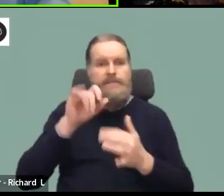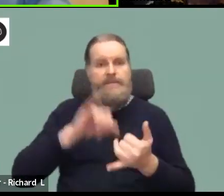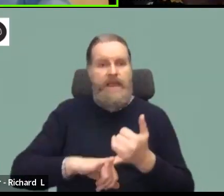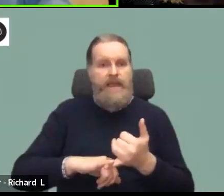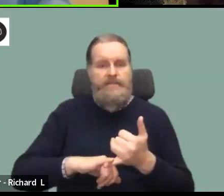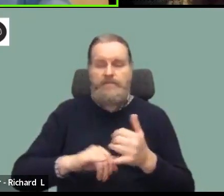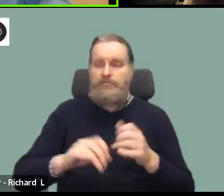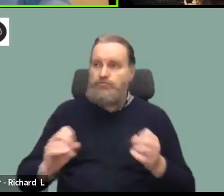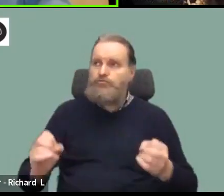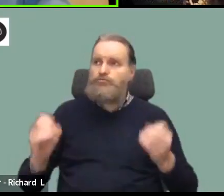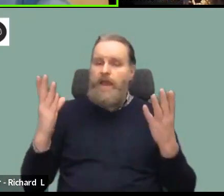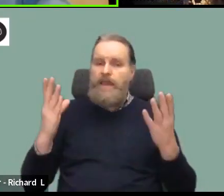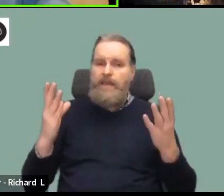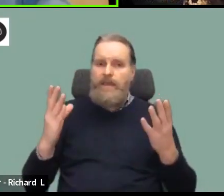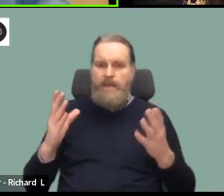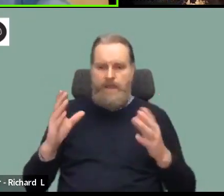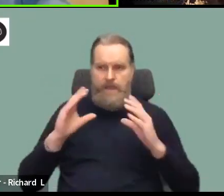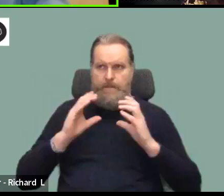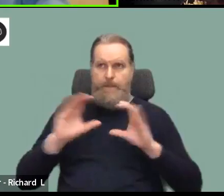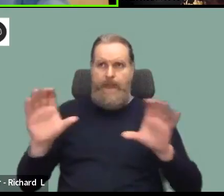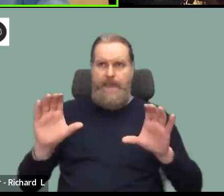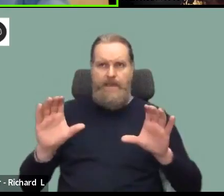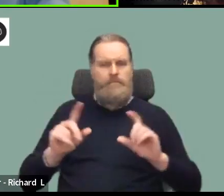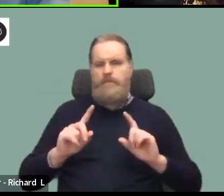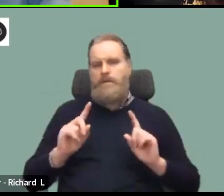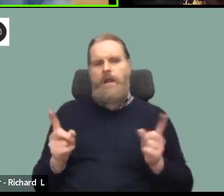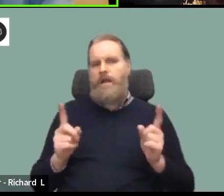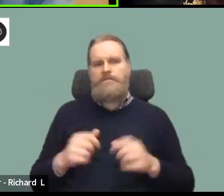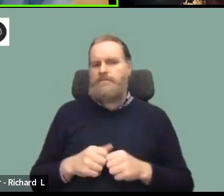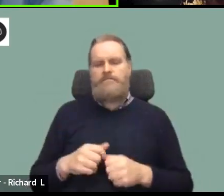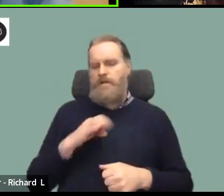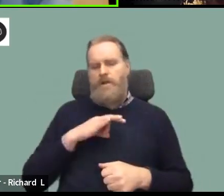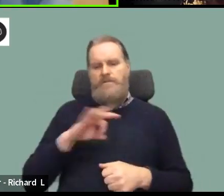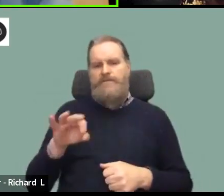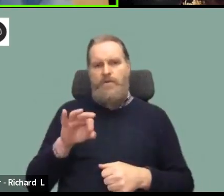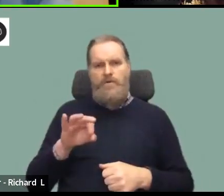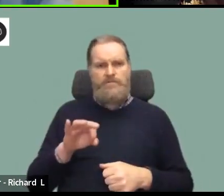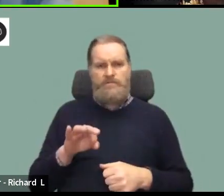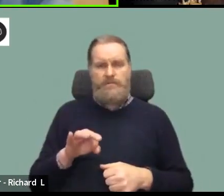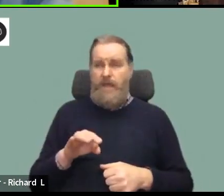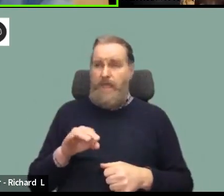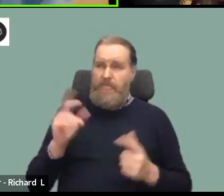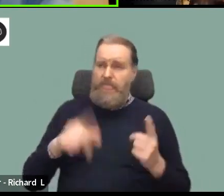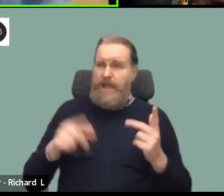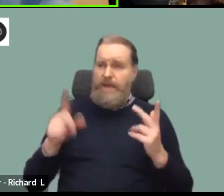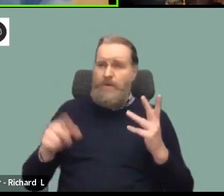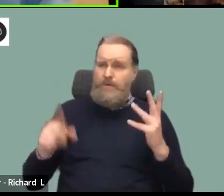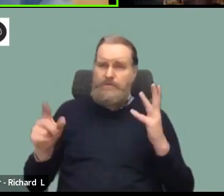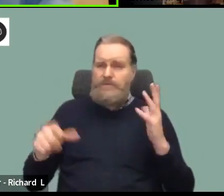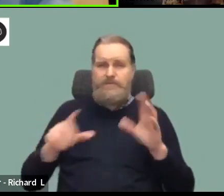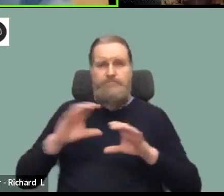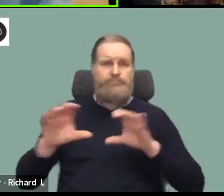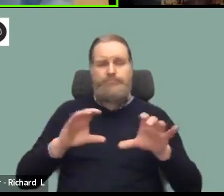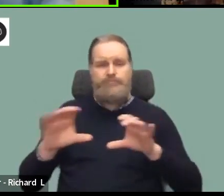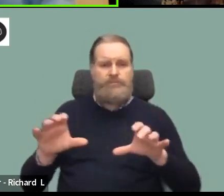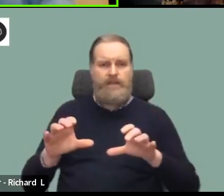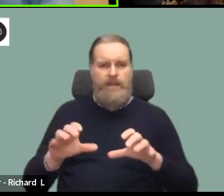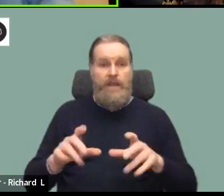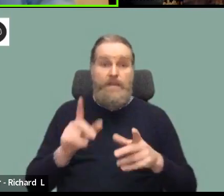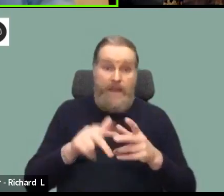There is no stripy. because because obviously that is not. sustain sustainable to do sustainable to do, but sustainable to do. But even then, if sustainable to do. But even then , if you remember in real dire